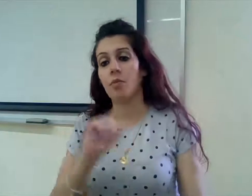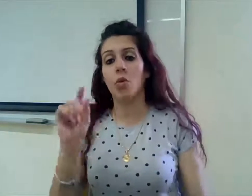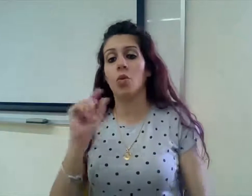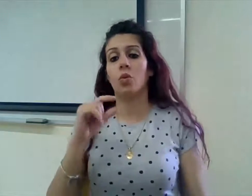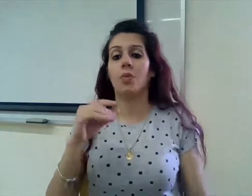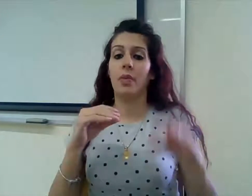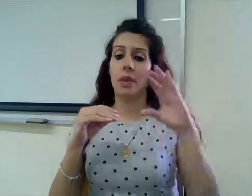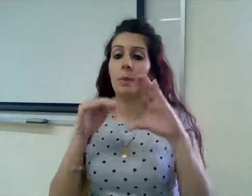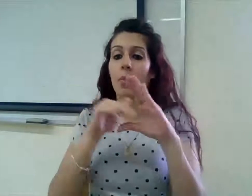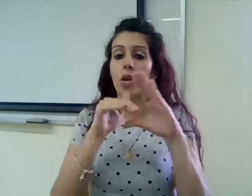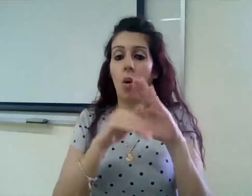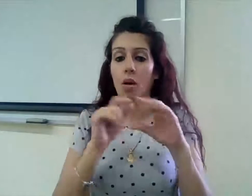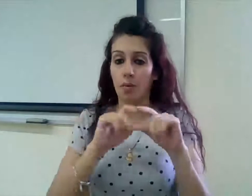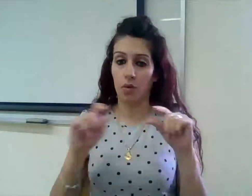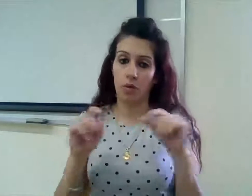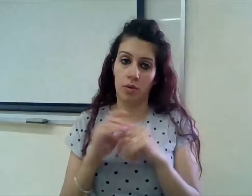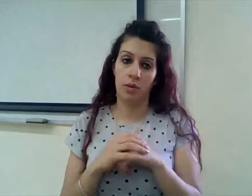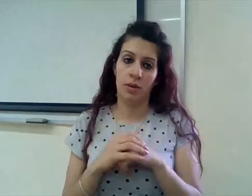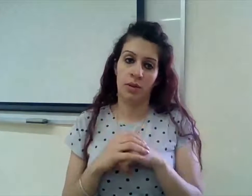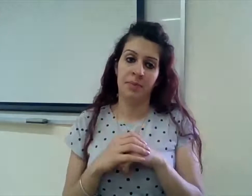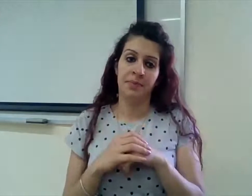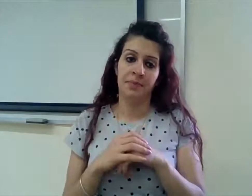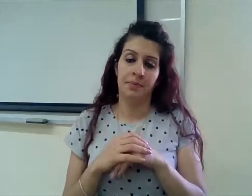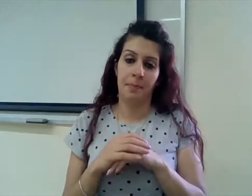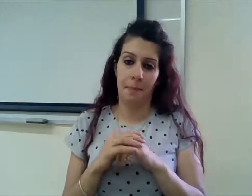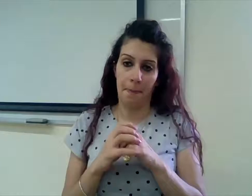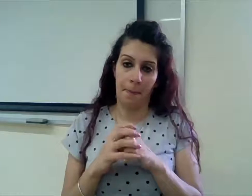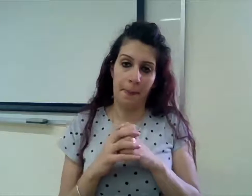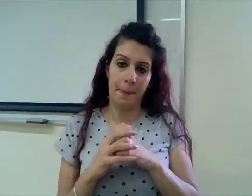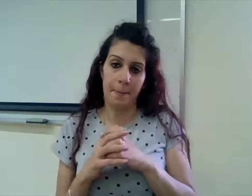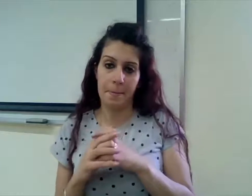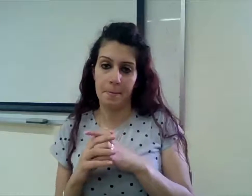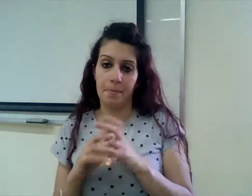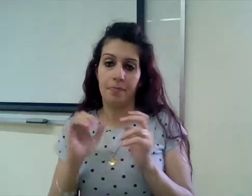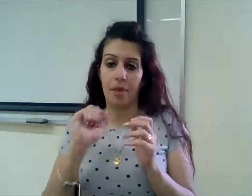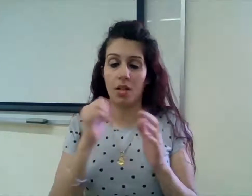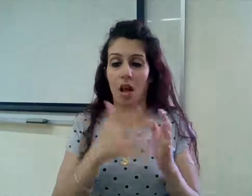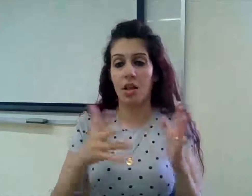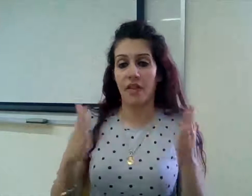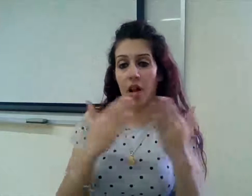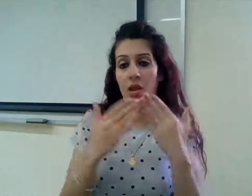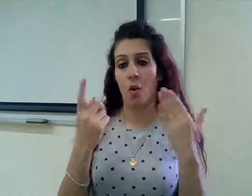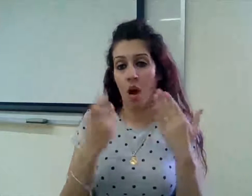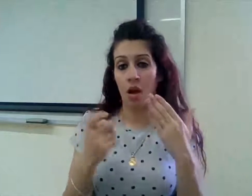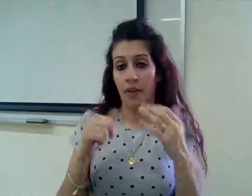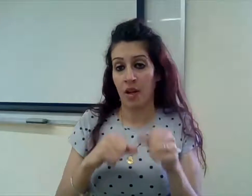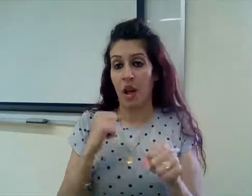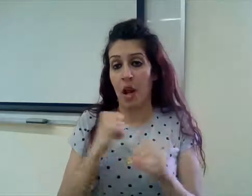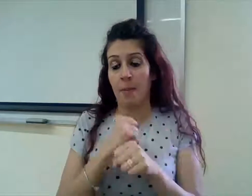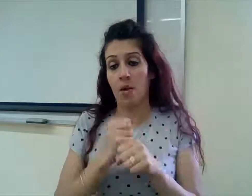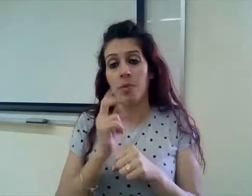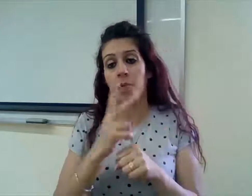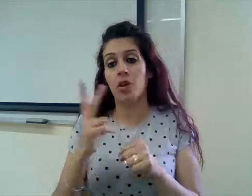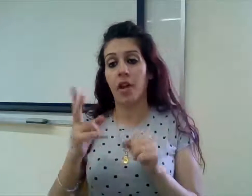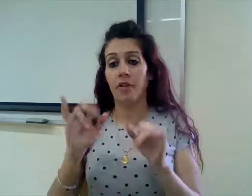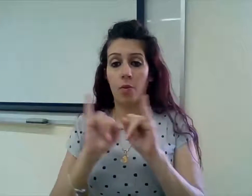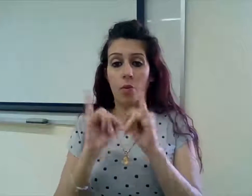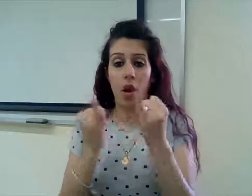but it's not for a lack of interest and support but rather perhaps more limited